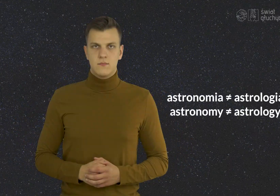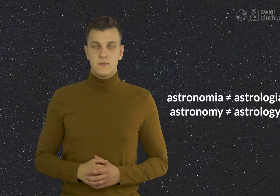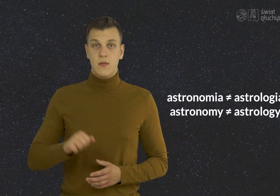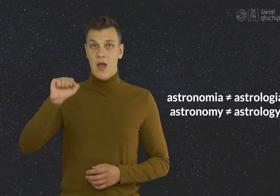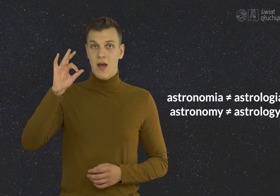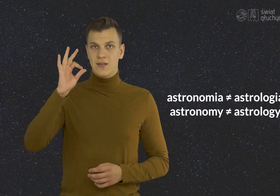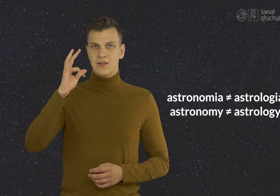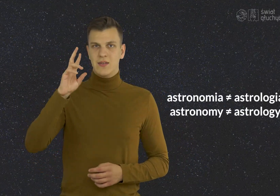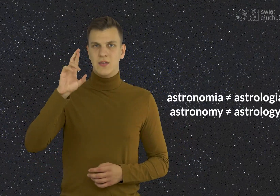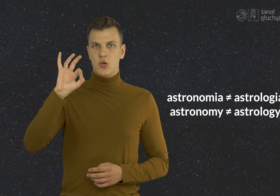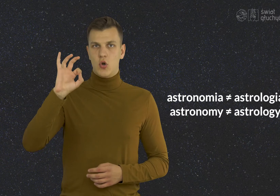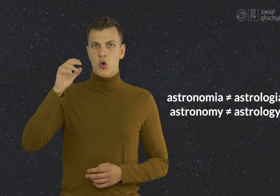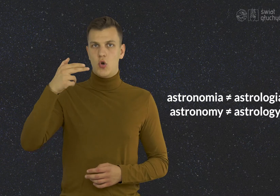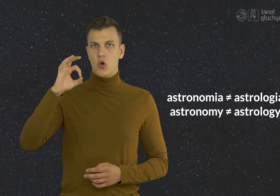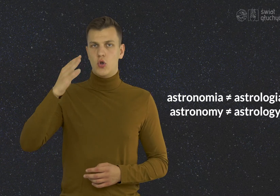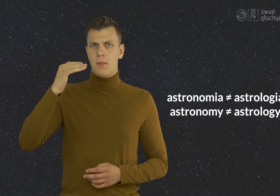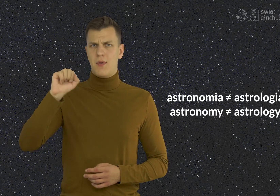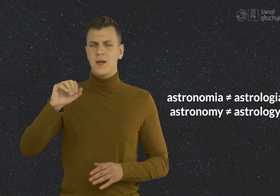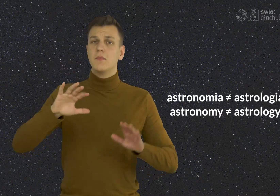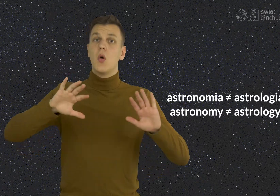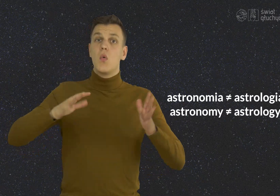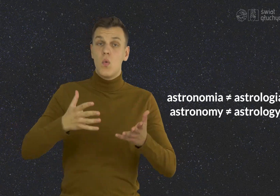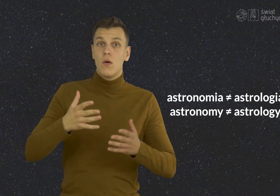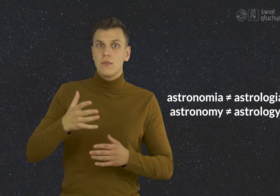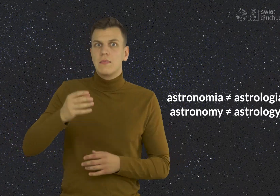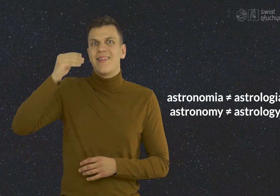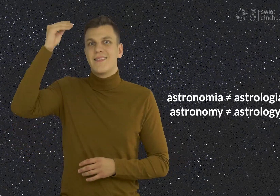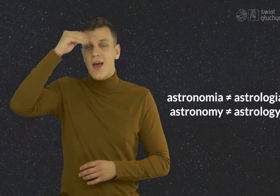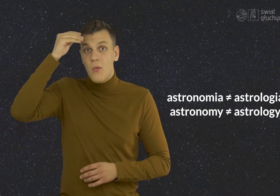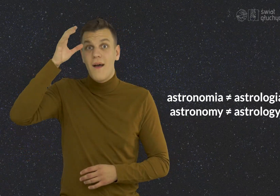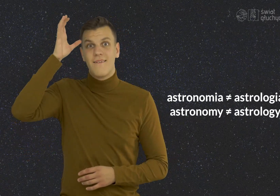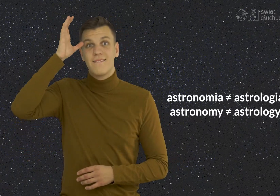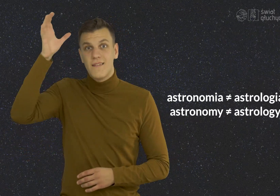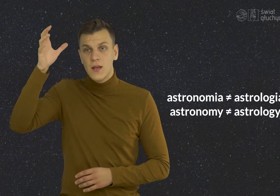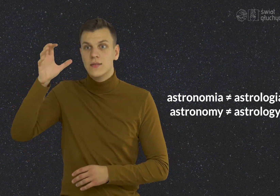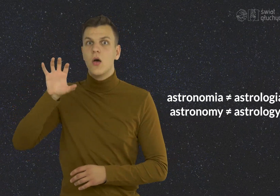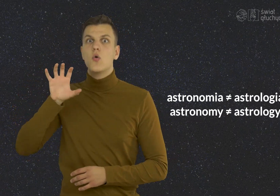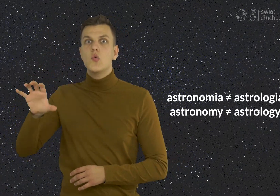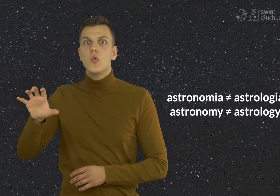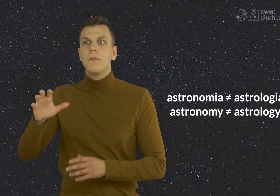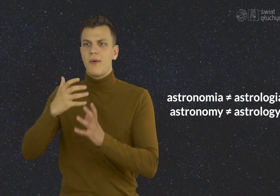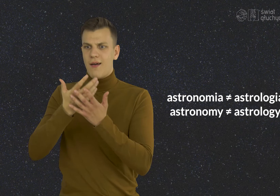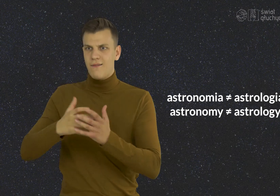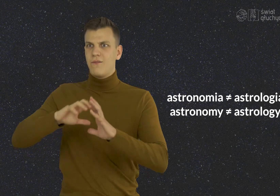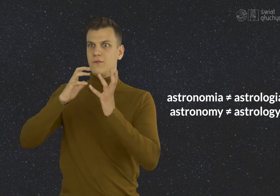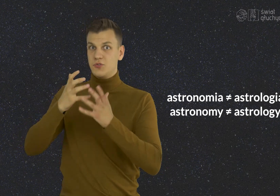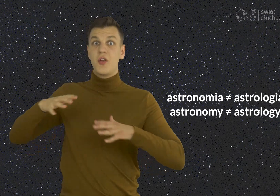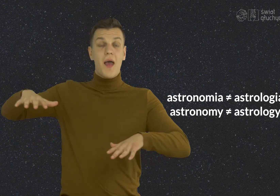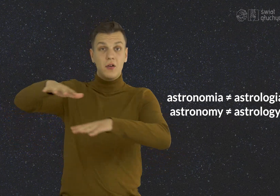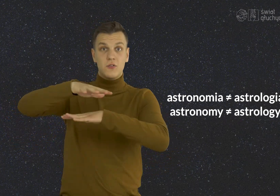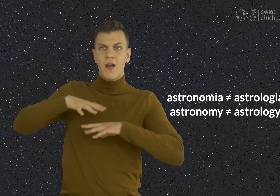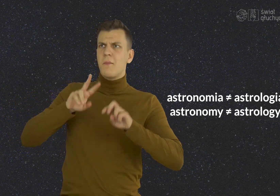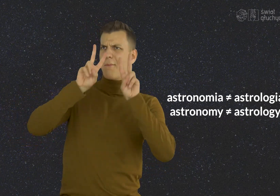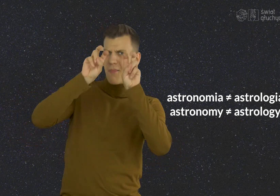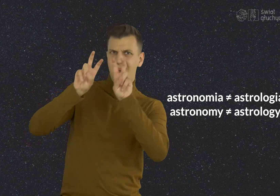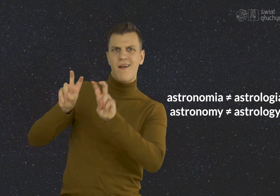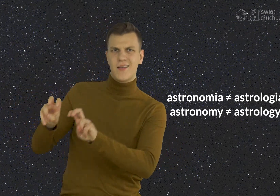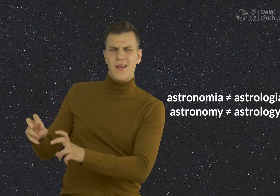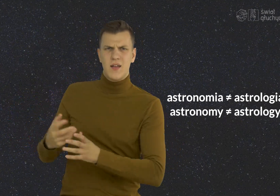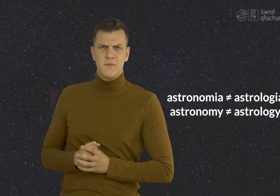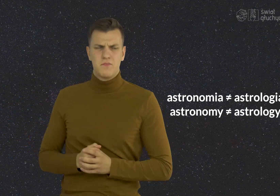Astronomy is science about the universe.